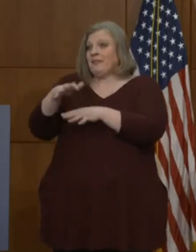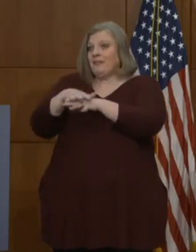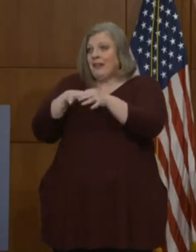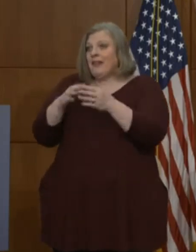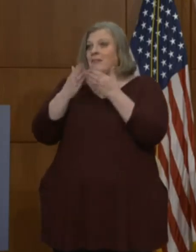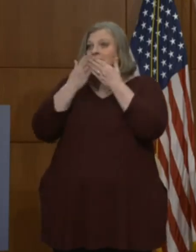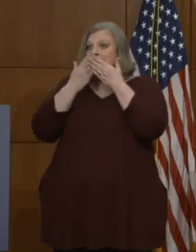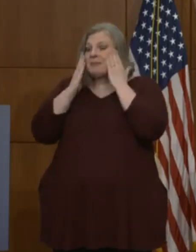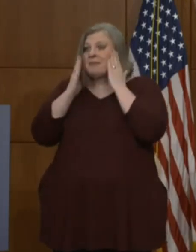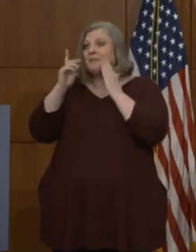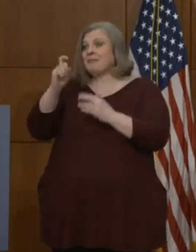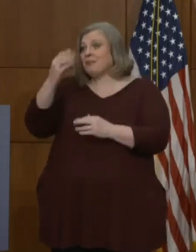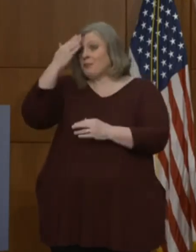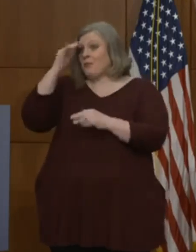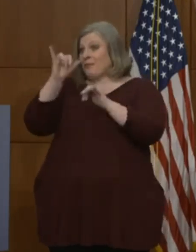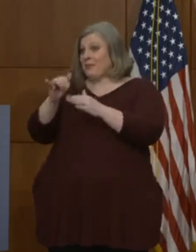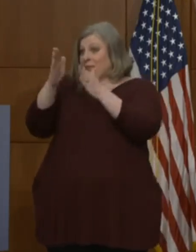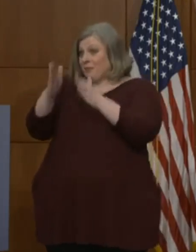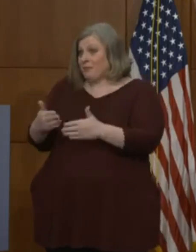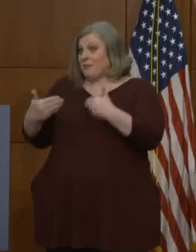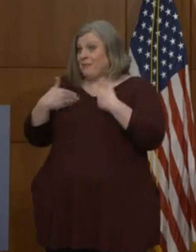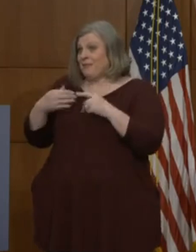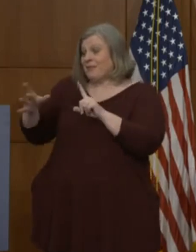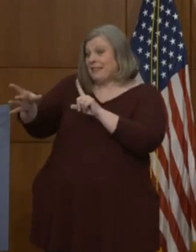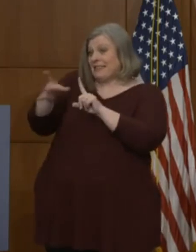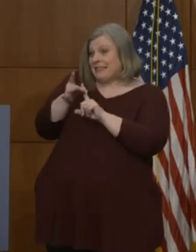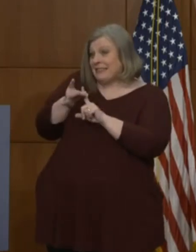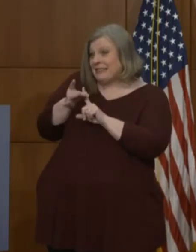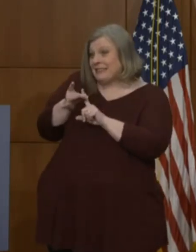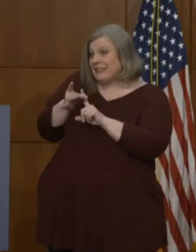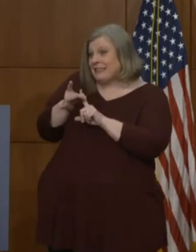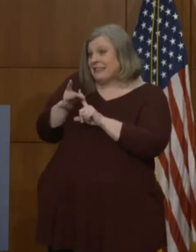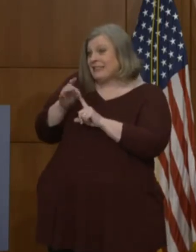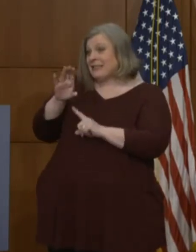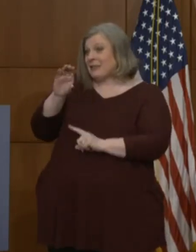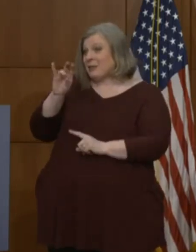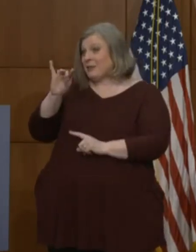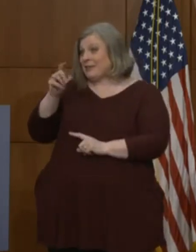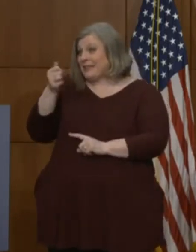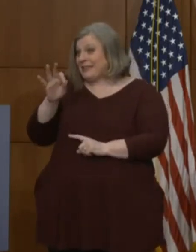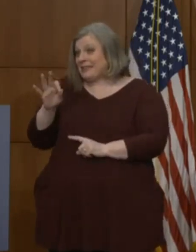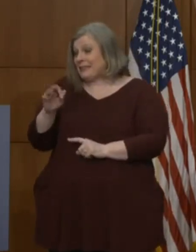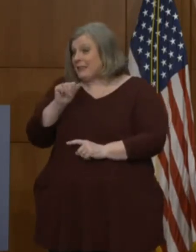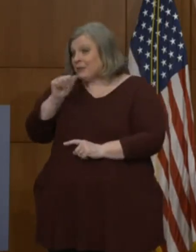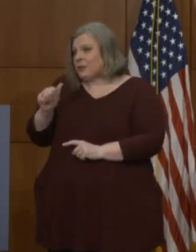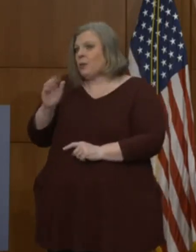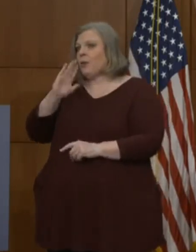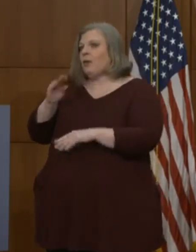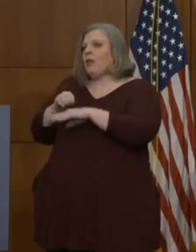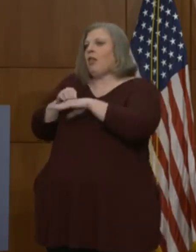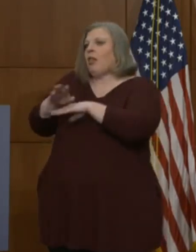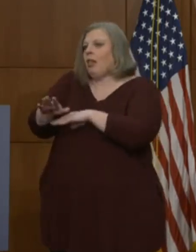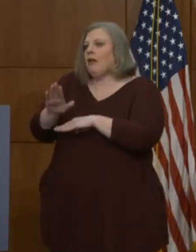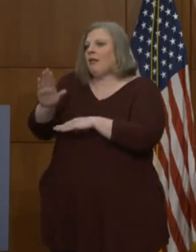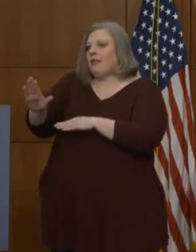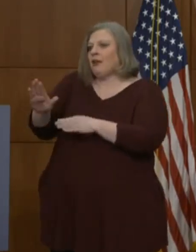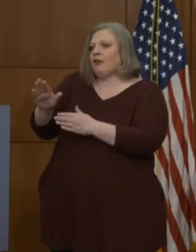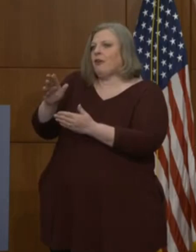IS THAT’S WHERE THE FOCUS WAS ACTUALLY BECAUSE YOU BURN HE E. ACTUALLY BECAUSE YOU BURN HE E. NEEDED. WHETHER THEY- THAT IS NEEDED. WHETHER THEY- THAT IS THESE INFLUENCE THE CARE THE